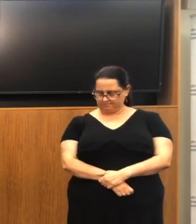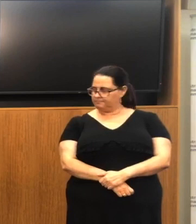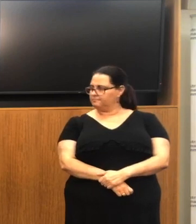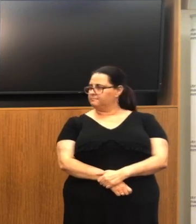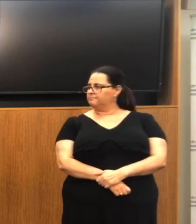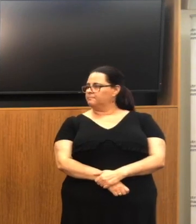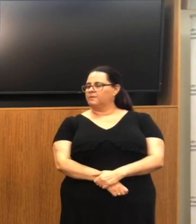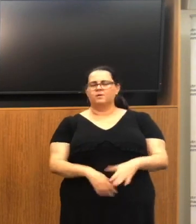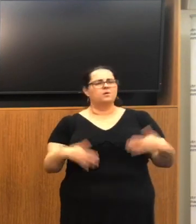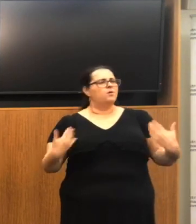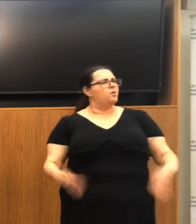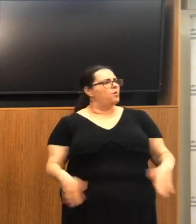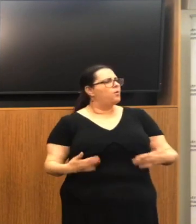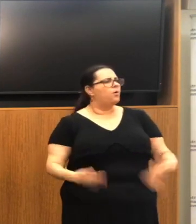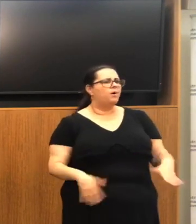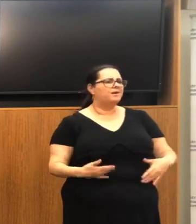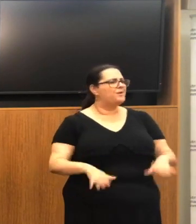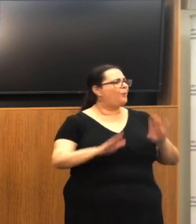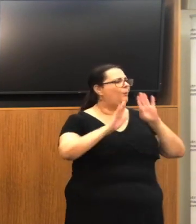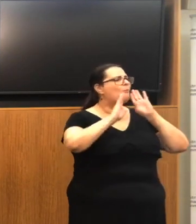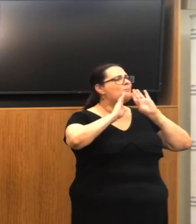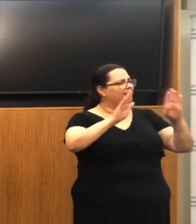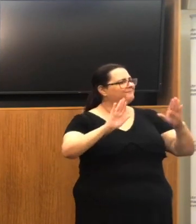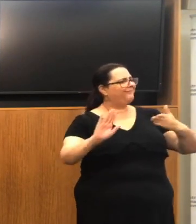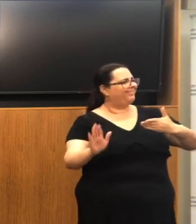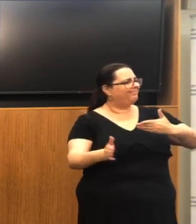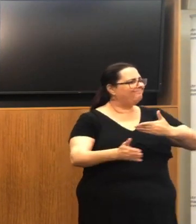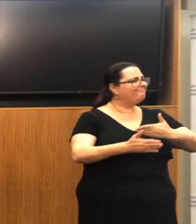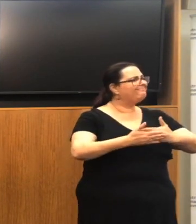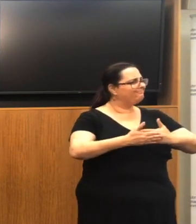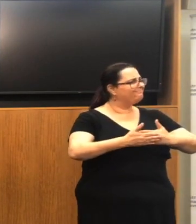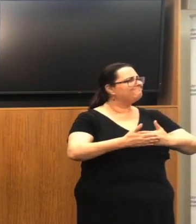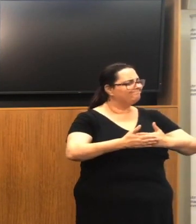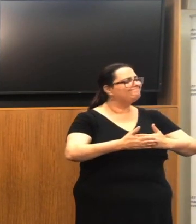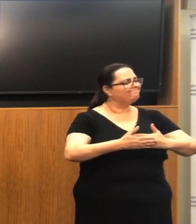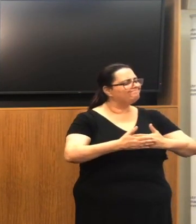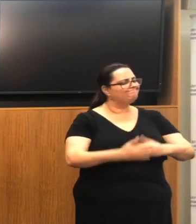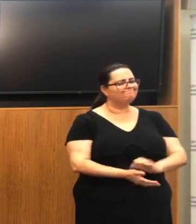What a wonderful way to end this evening's talk.